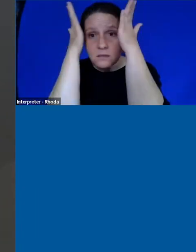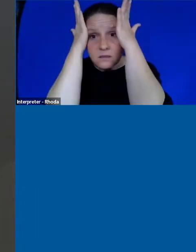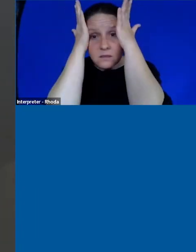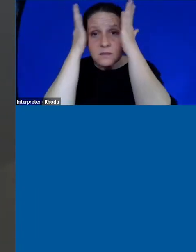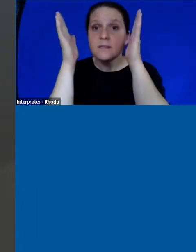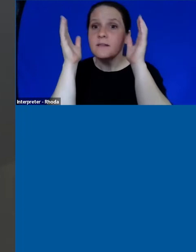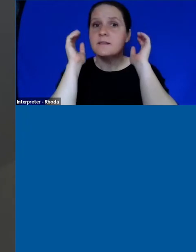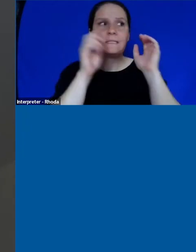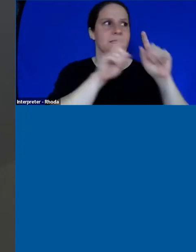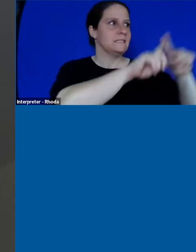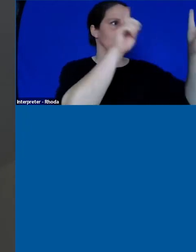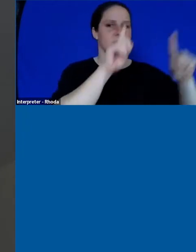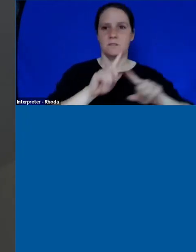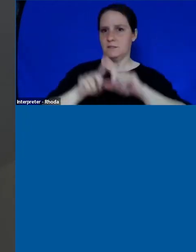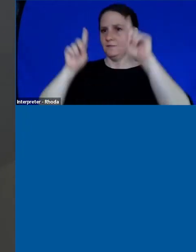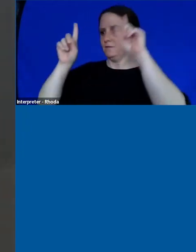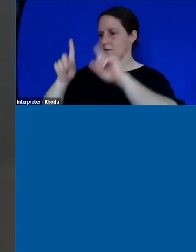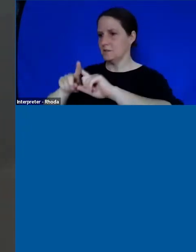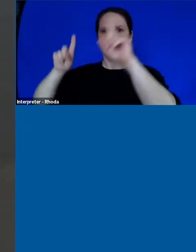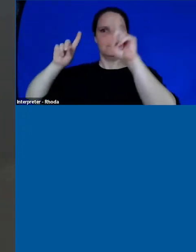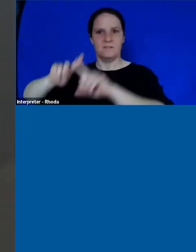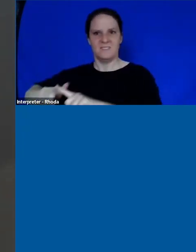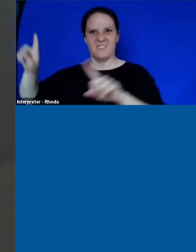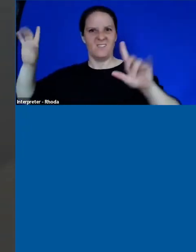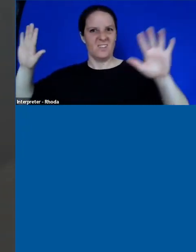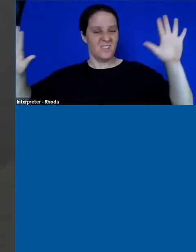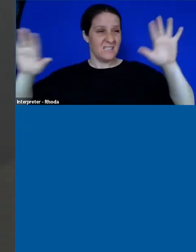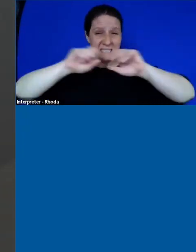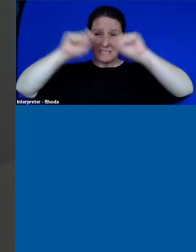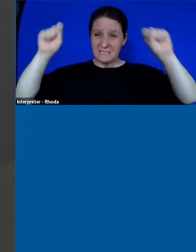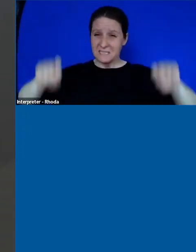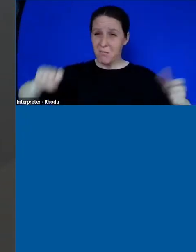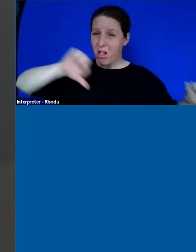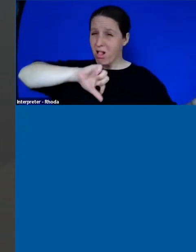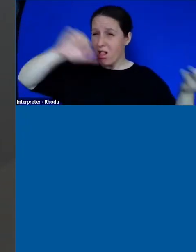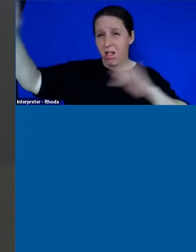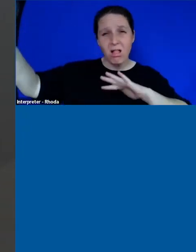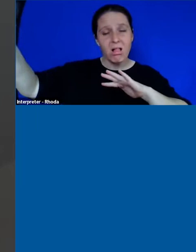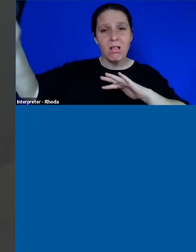The system was completely out of control and inaccessible the whole way through.